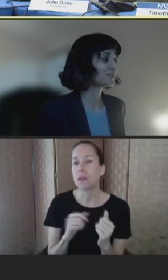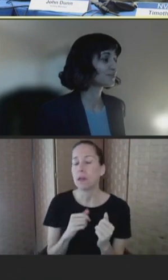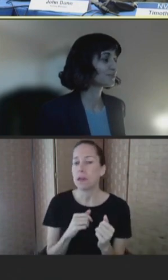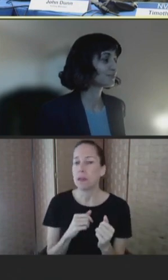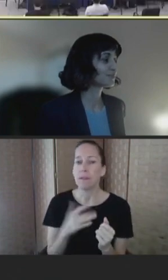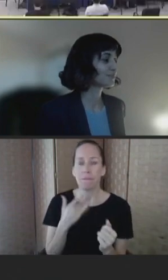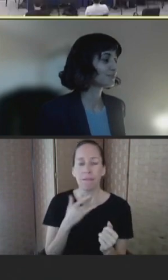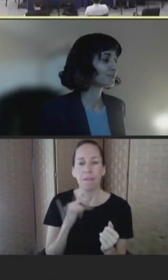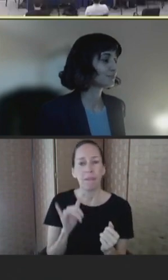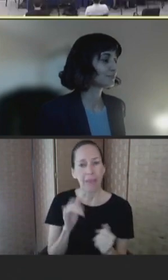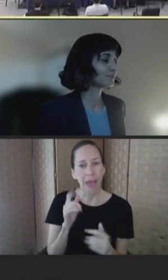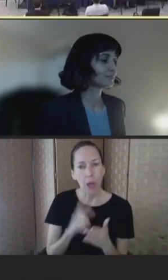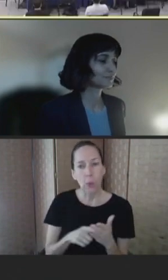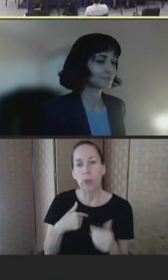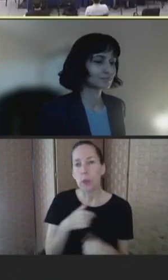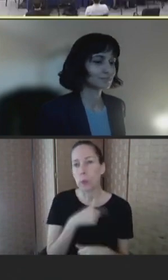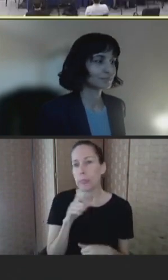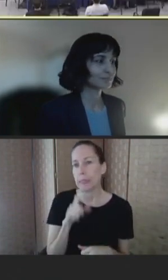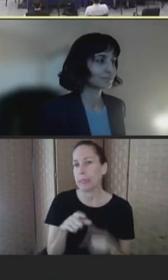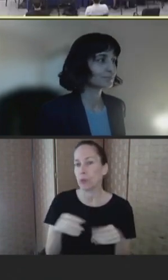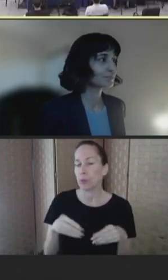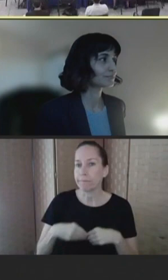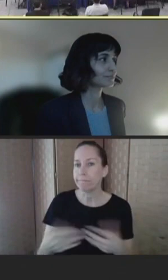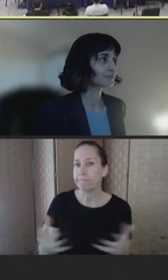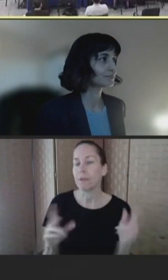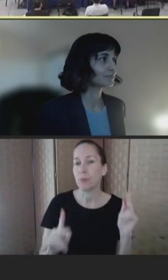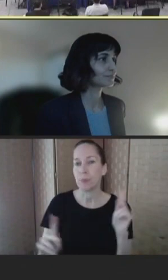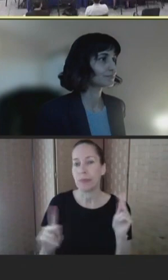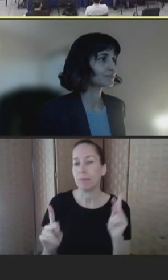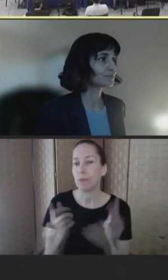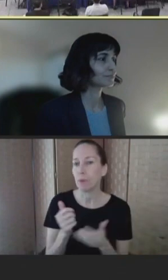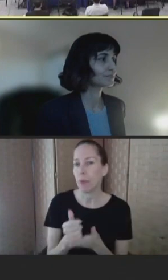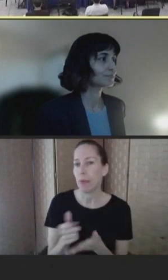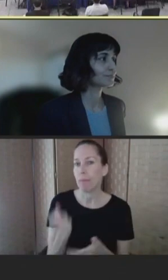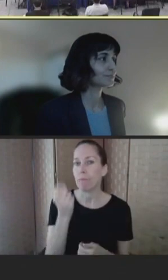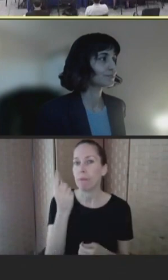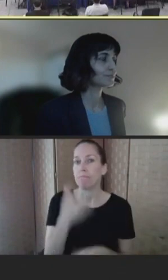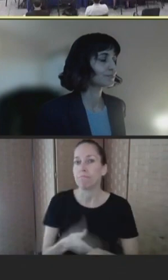Robert Hopkins: